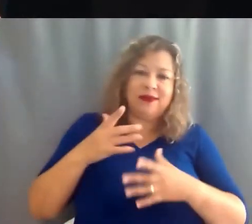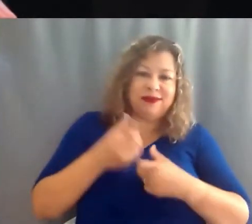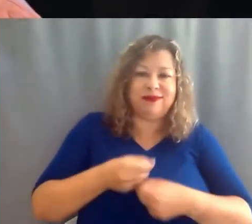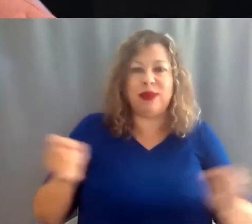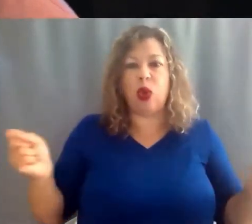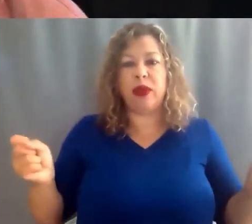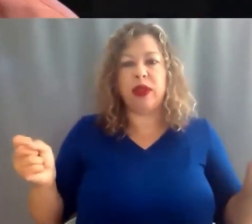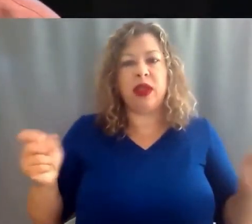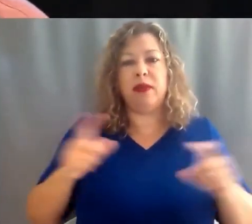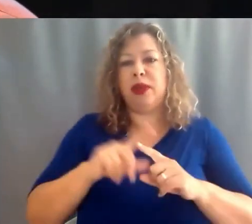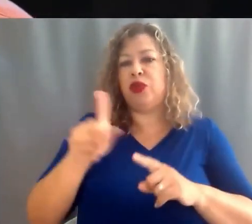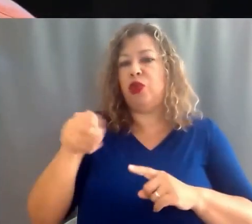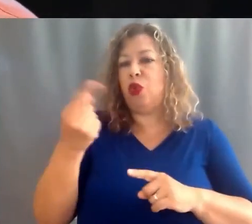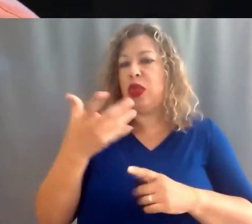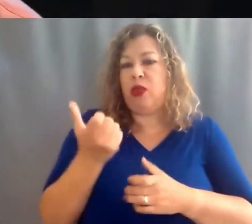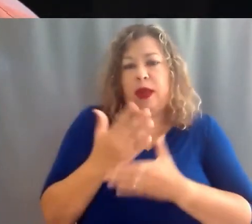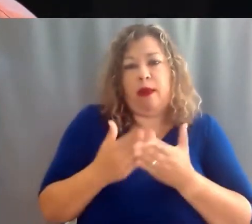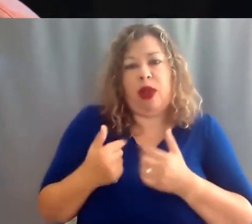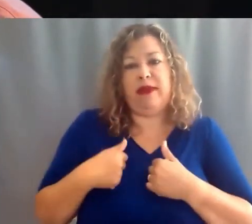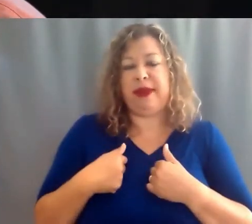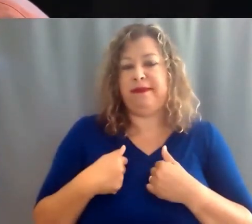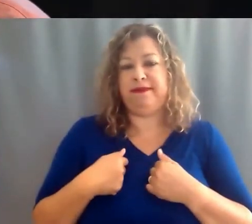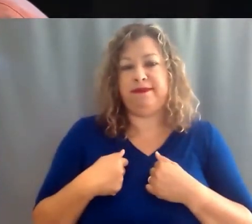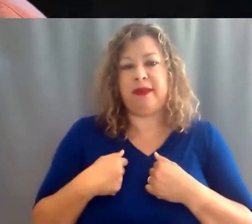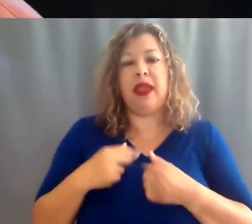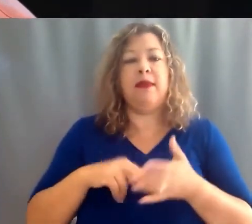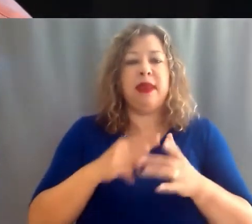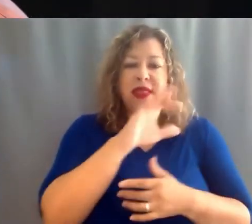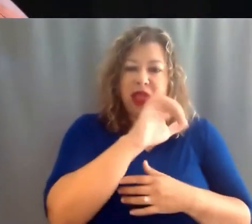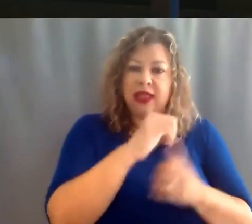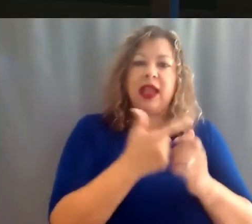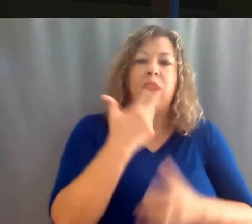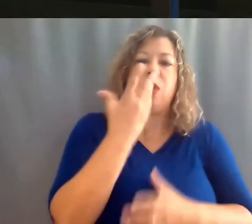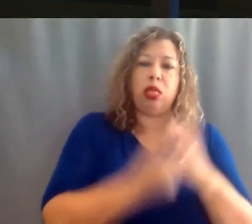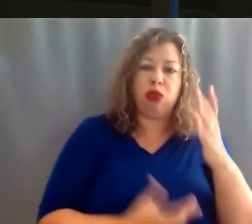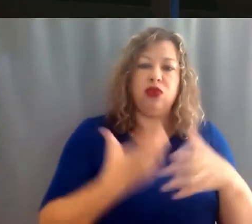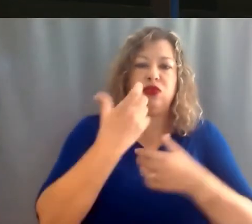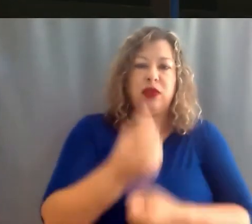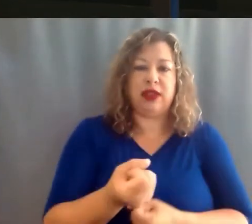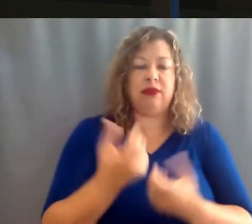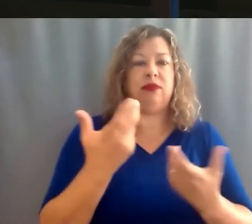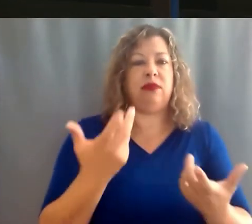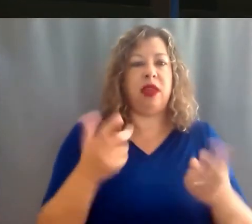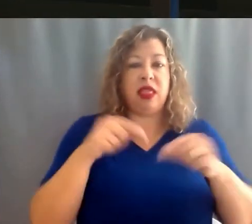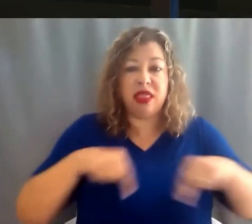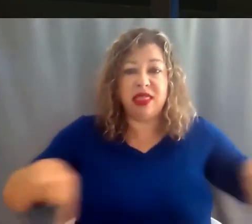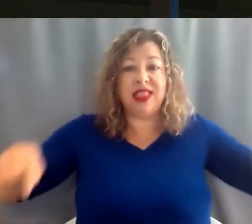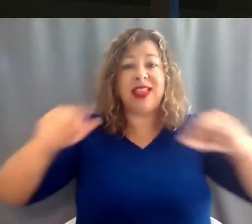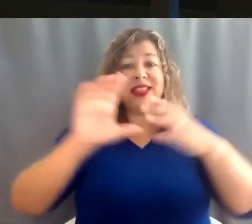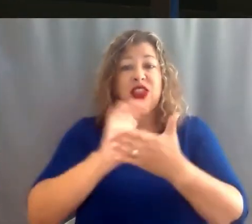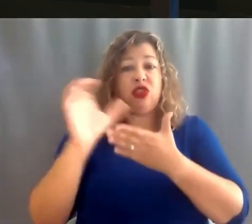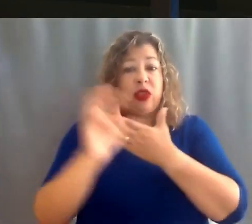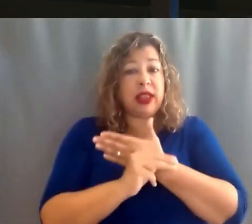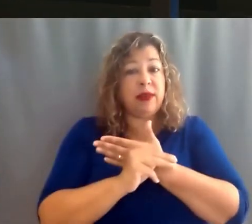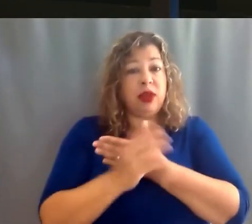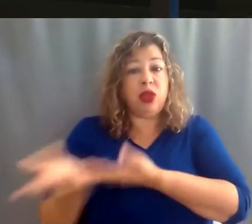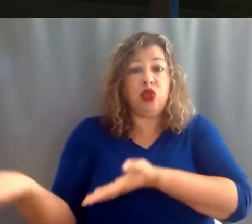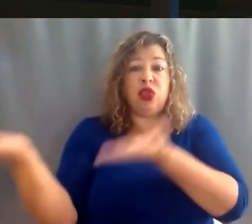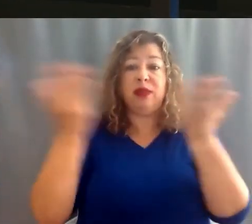And that's how we lose trust. Right? That's how we lose trust. We talk about curriculum. This is curriculum. You can bring the art in and you can bring the artists